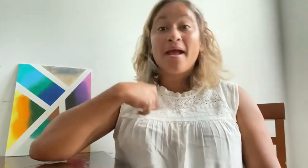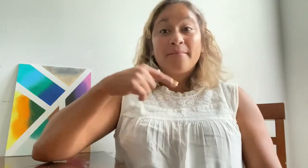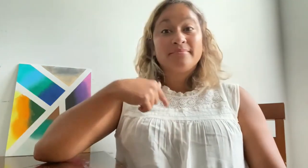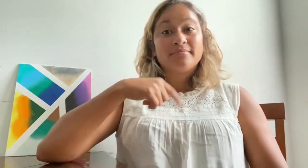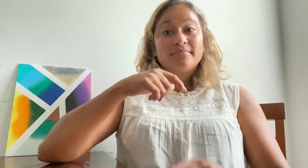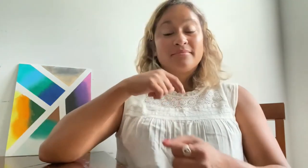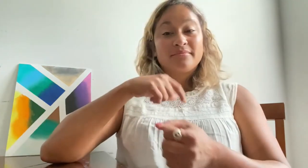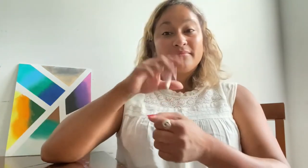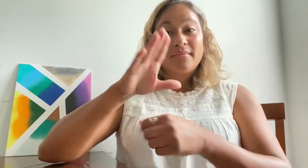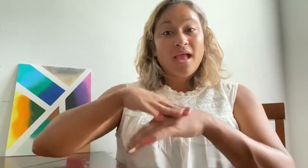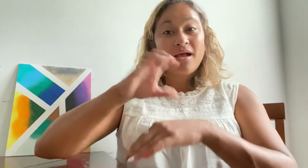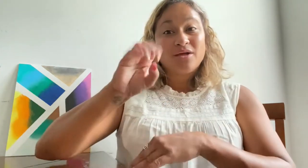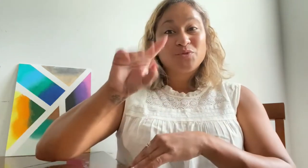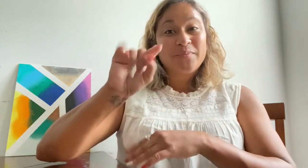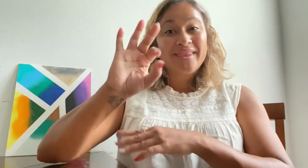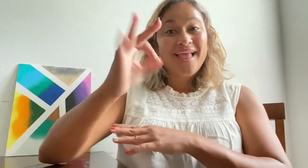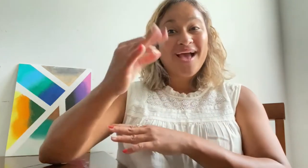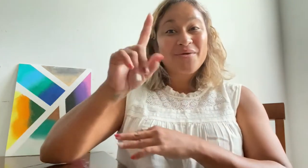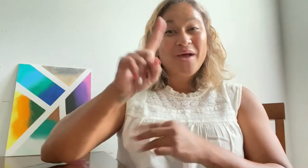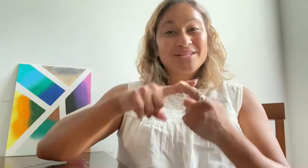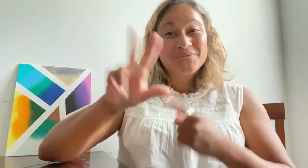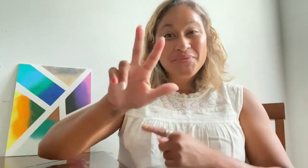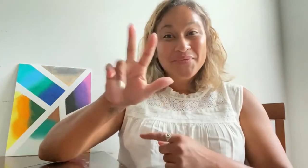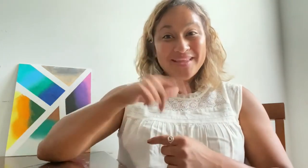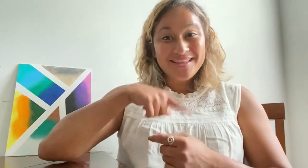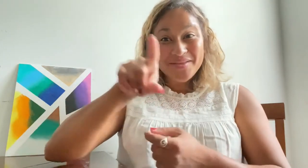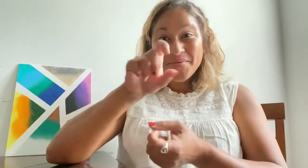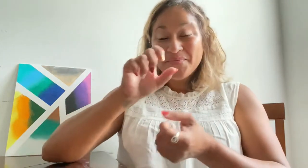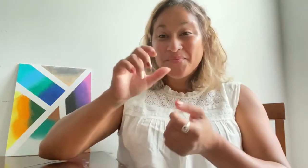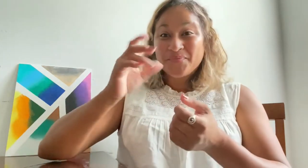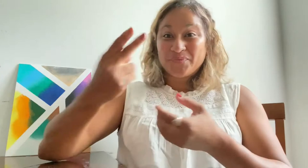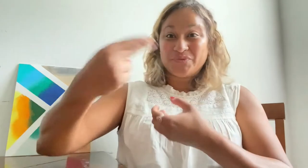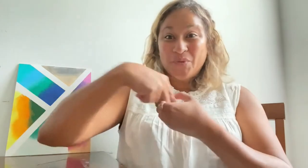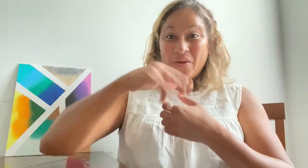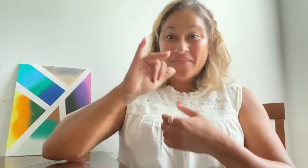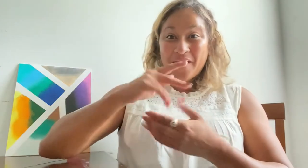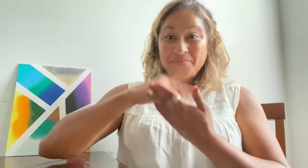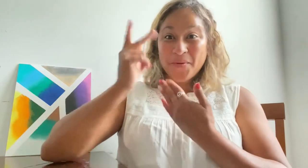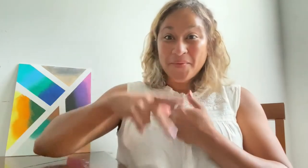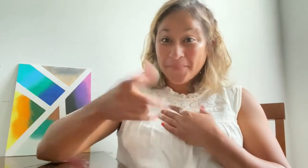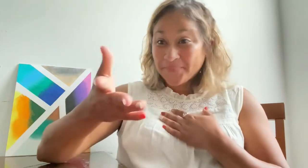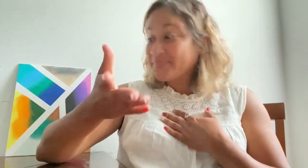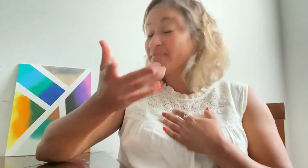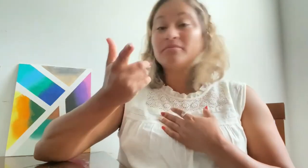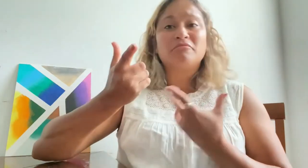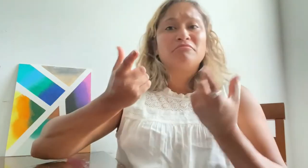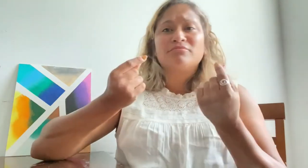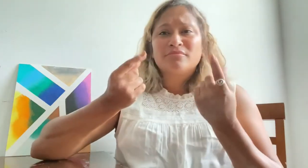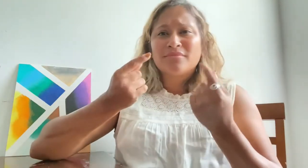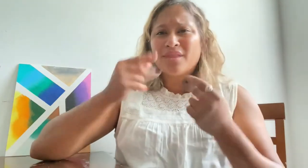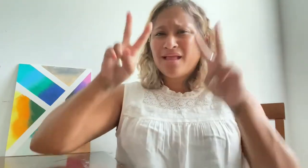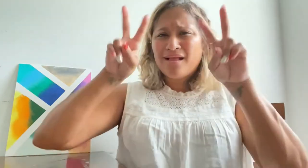Join us on Saturday, October 9, from 1:00 to 3:00 pm EST for our virtual program. What do I title an art piece?